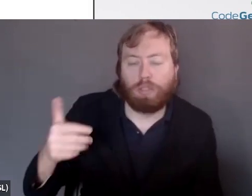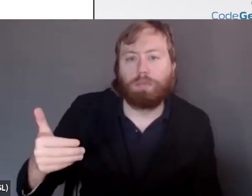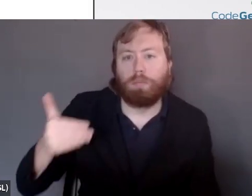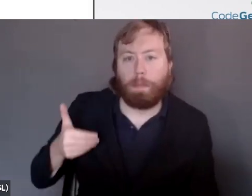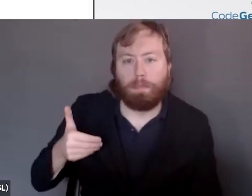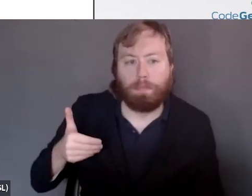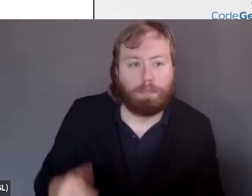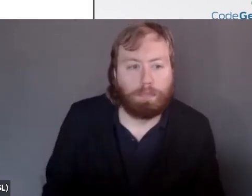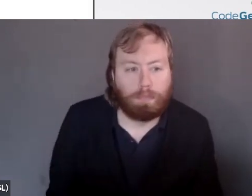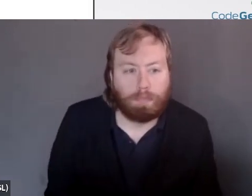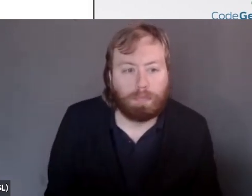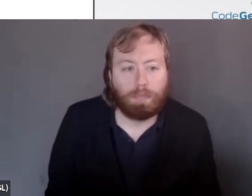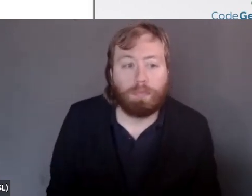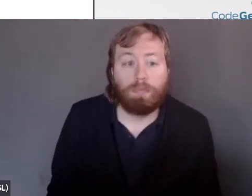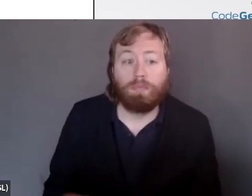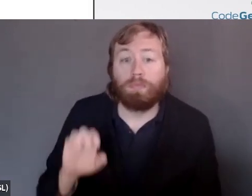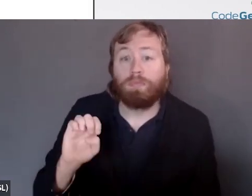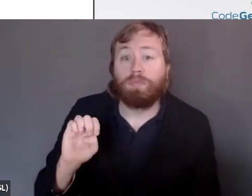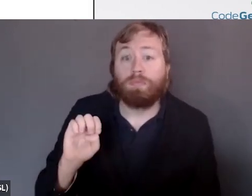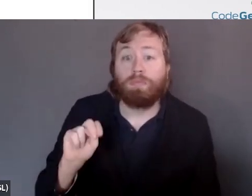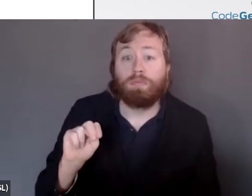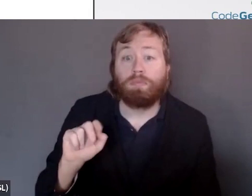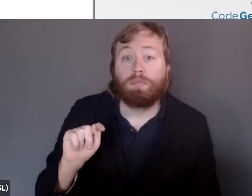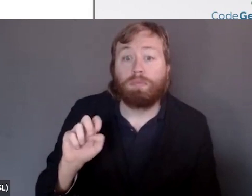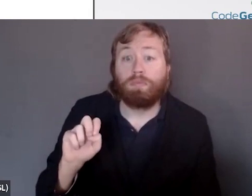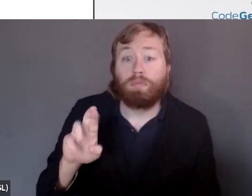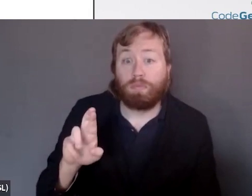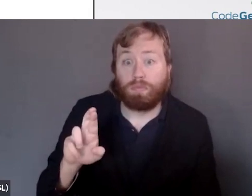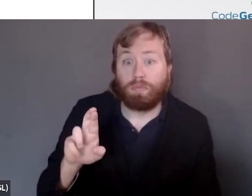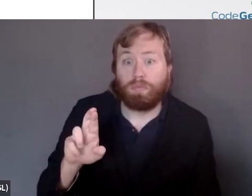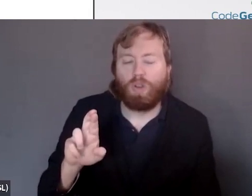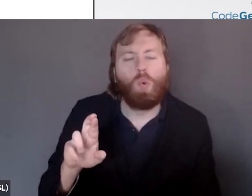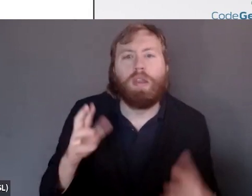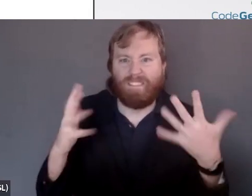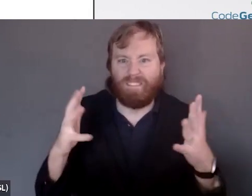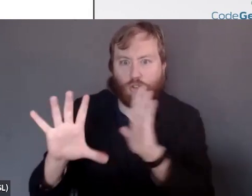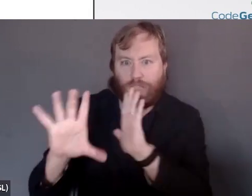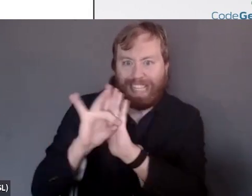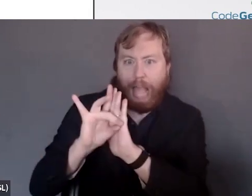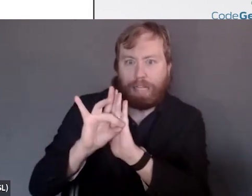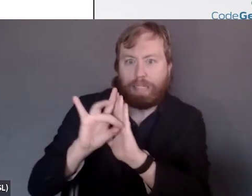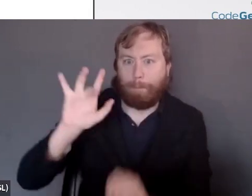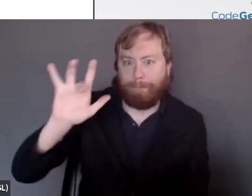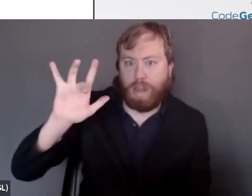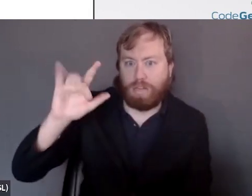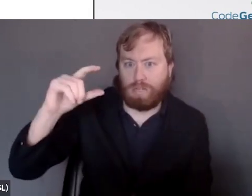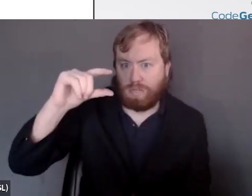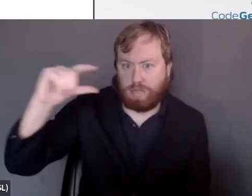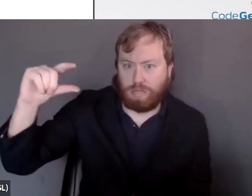then Enter or Space bar will activate the button. We'll also look at drop-down menus or any type of select menu.